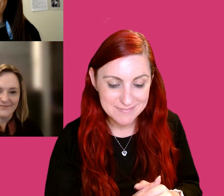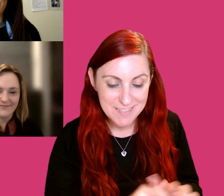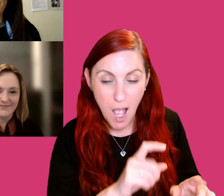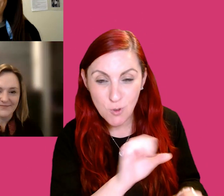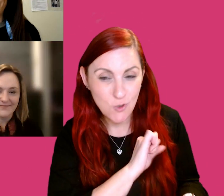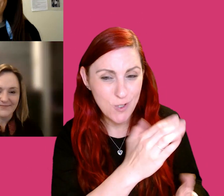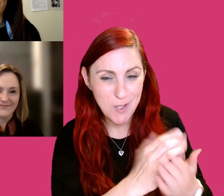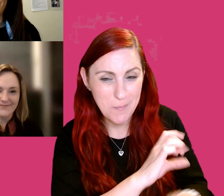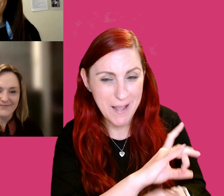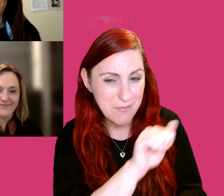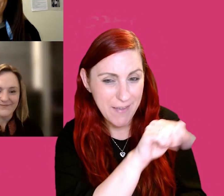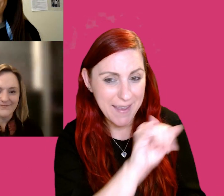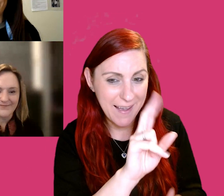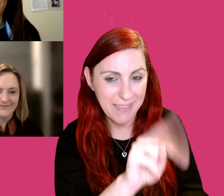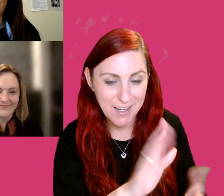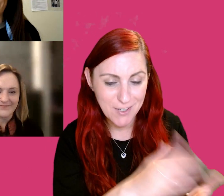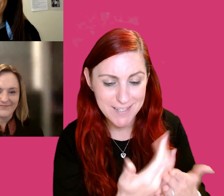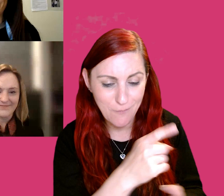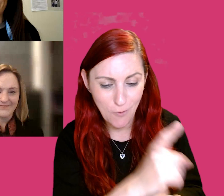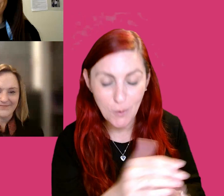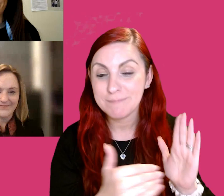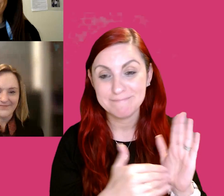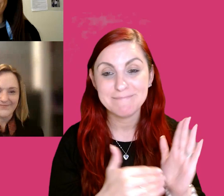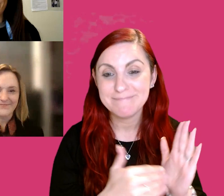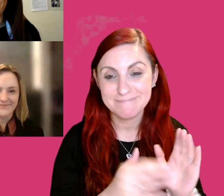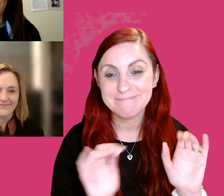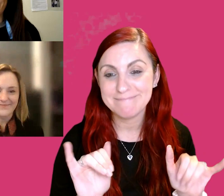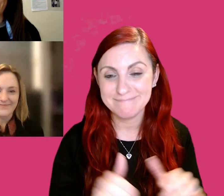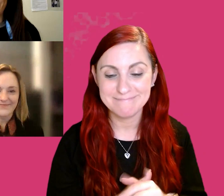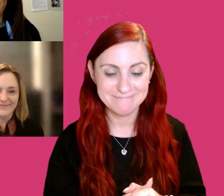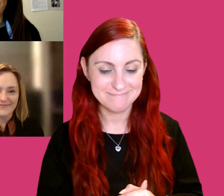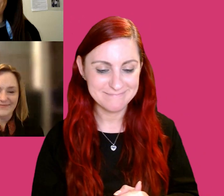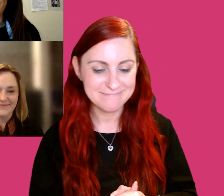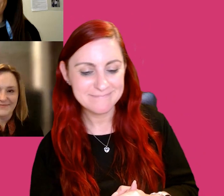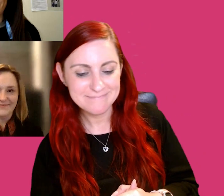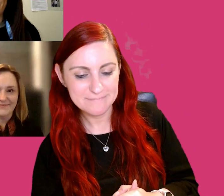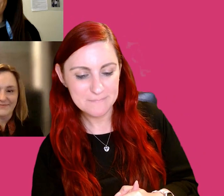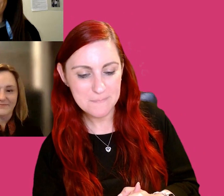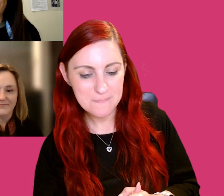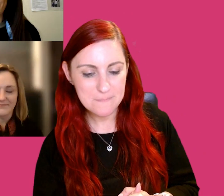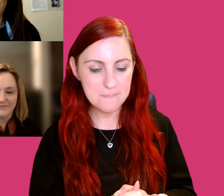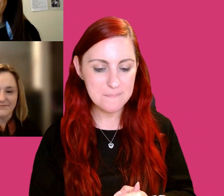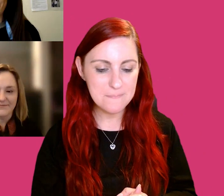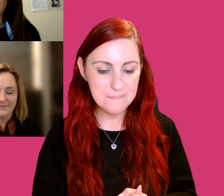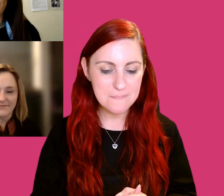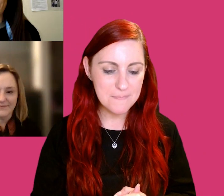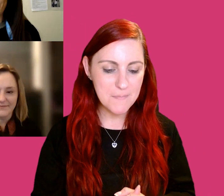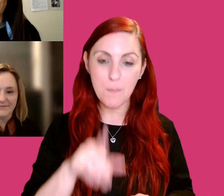that now just phone that's true that's true so like when it comes like to the hospital the the